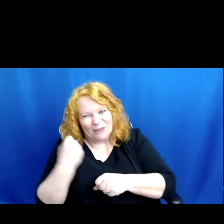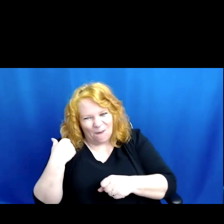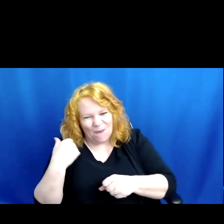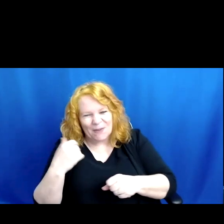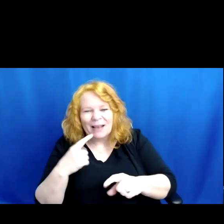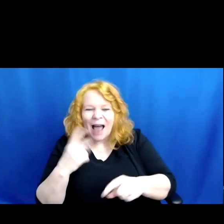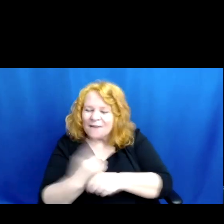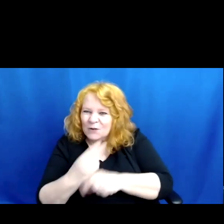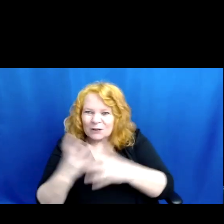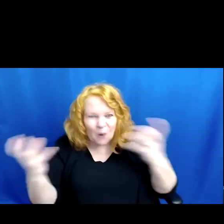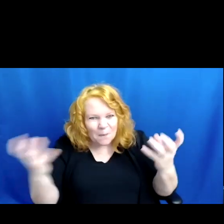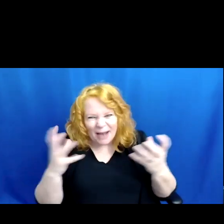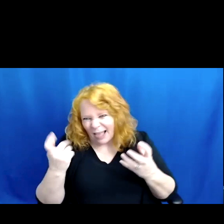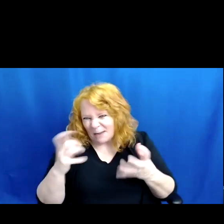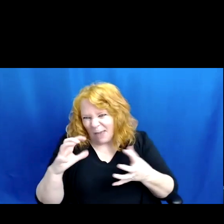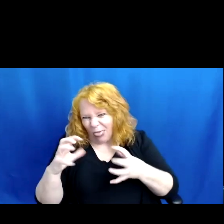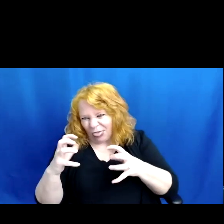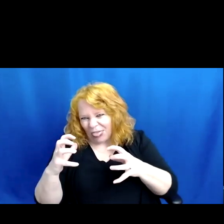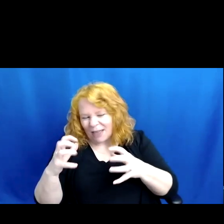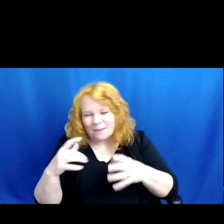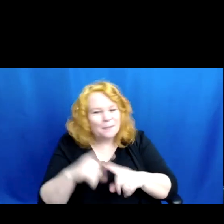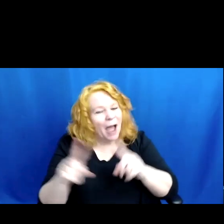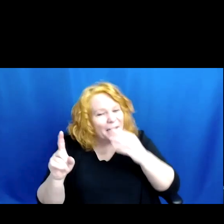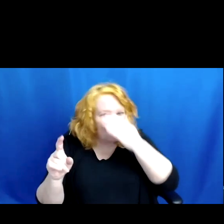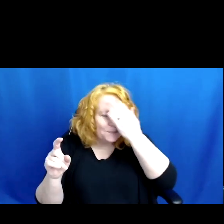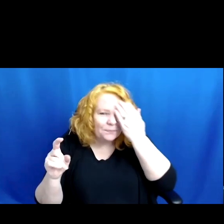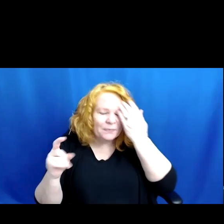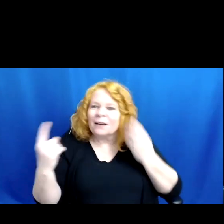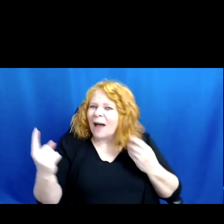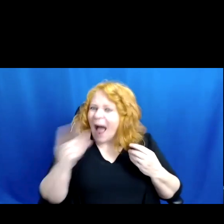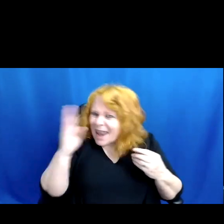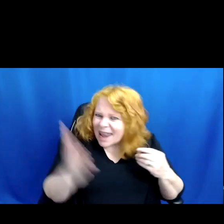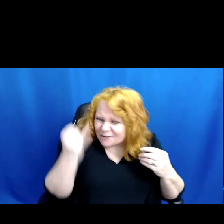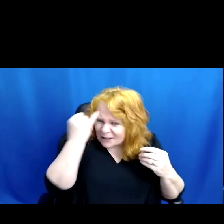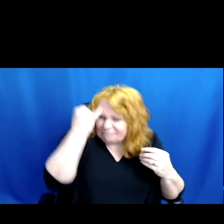I never had an idea this would be so popular with the children.